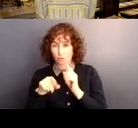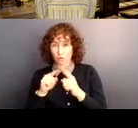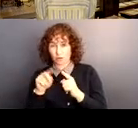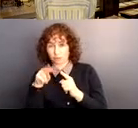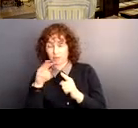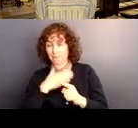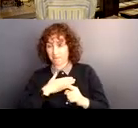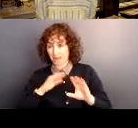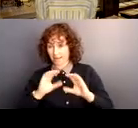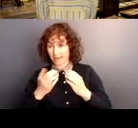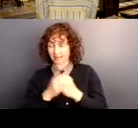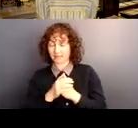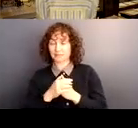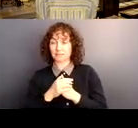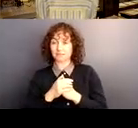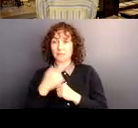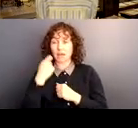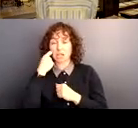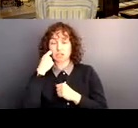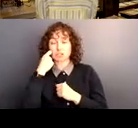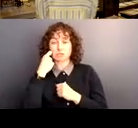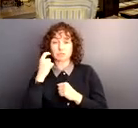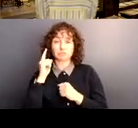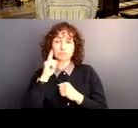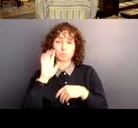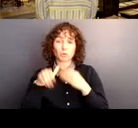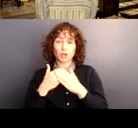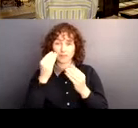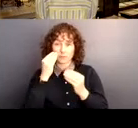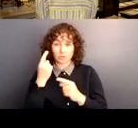having listened to the information that we were just given,